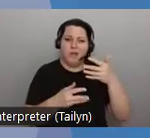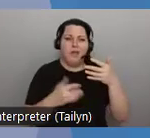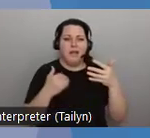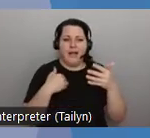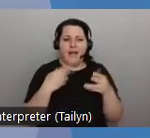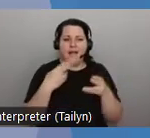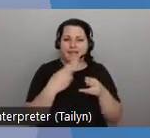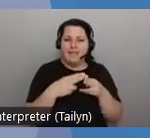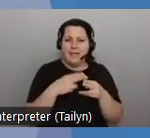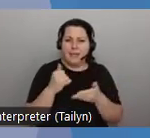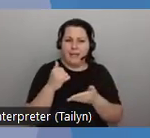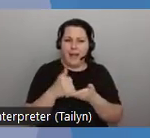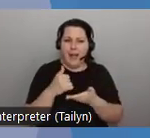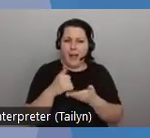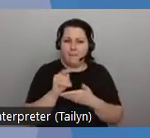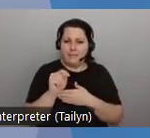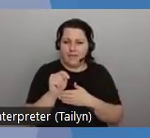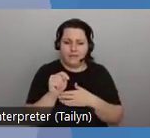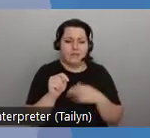a form field and you open its properties, there will be a name and